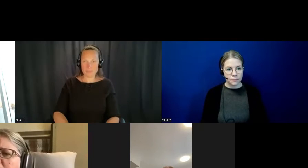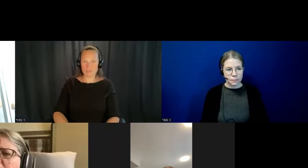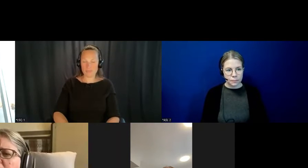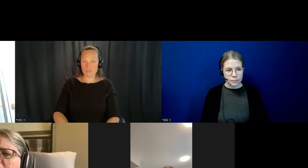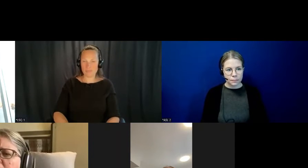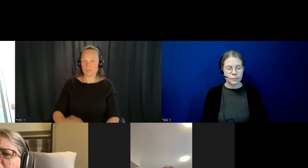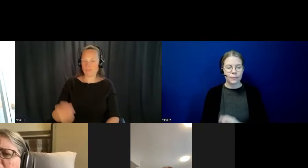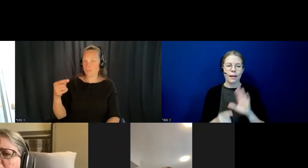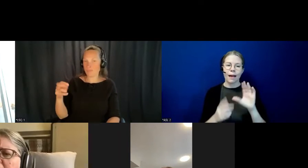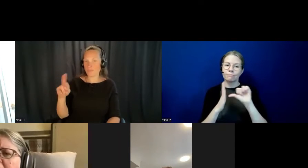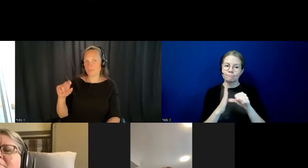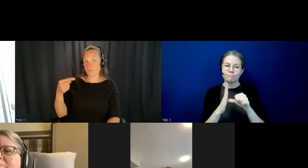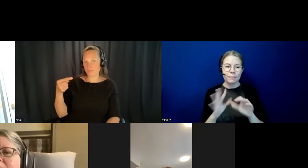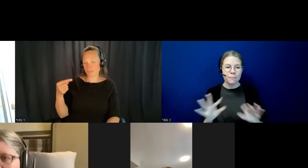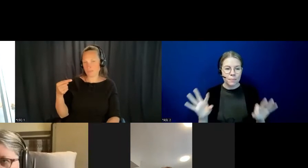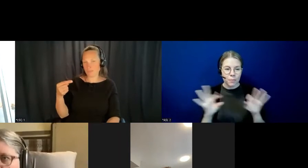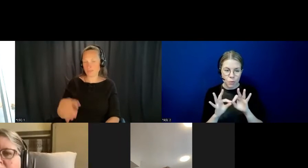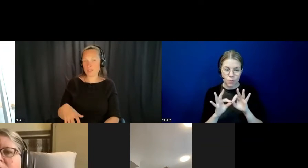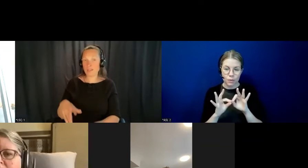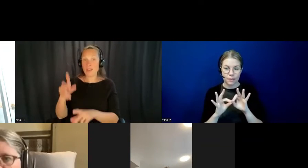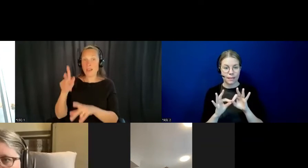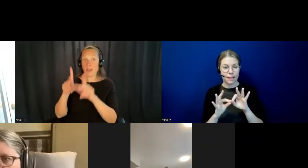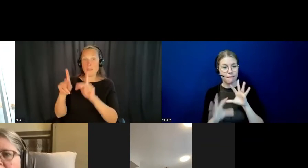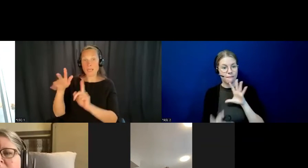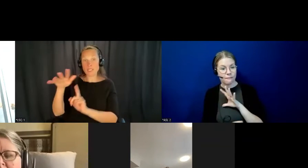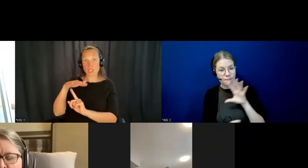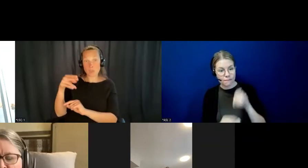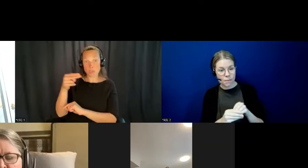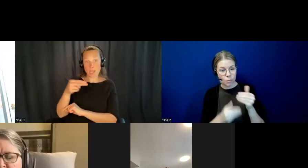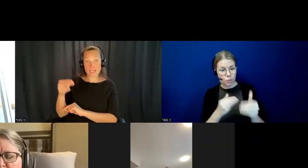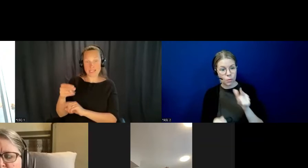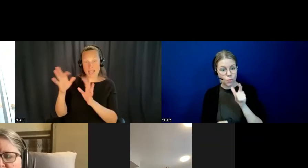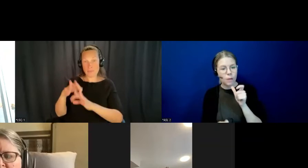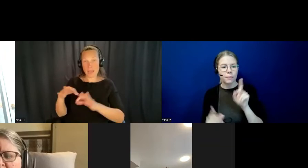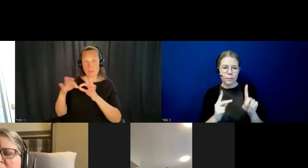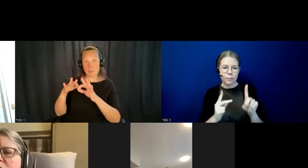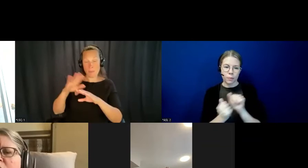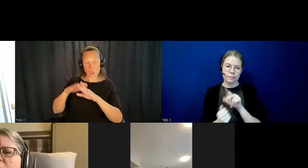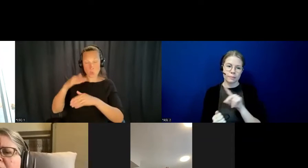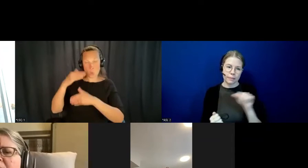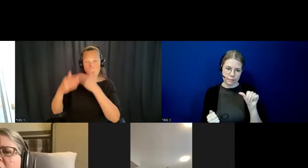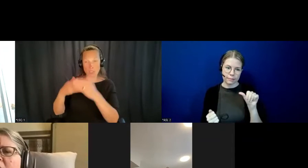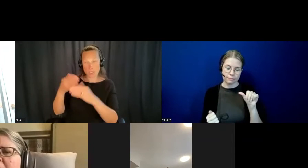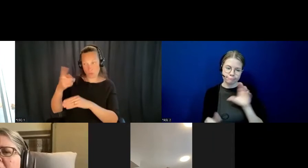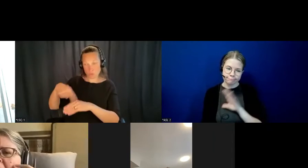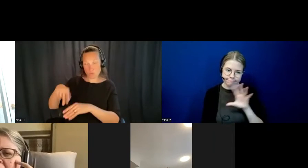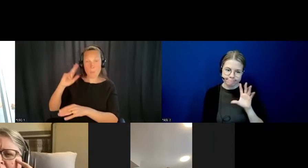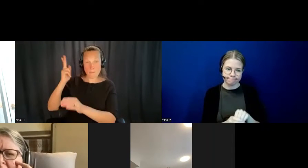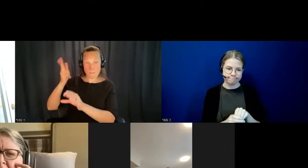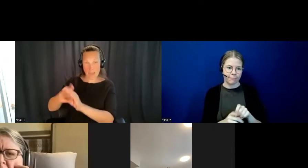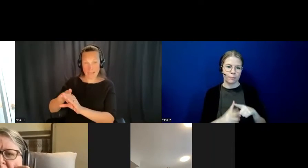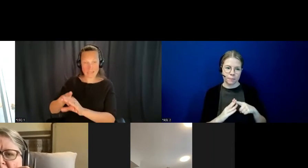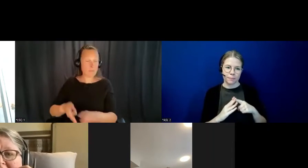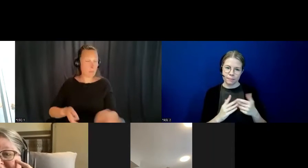INVOLVED IN THAT PROCESS. >> Michelle Hewitt: ABSOLUTELY. I DON'T KNOW IF YOU KNOW THIS,